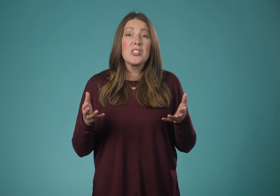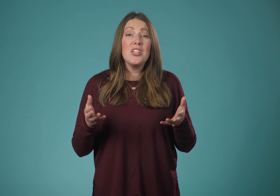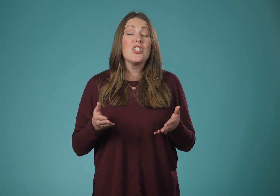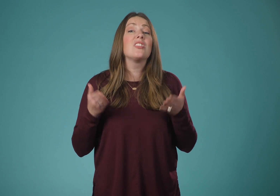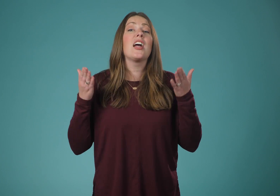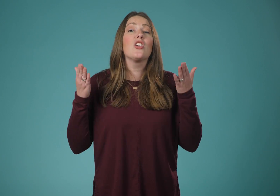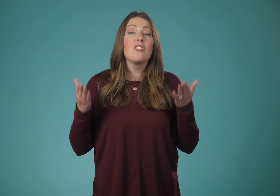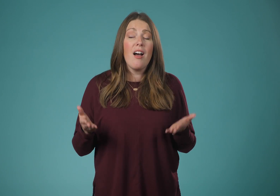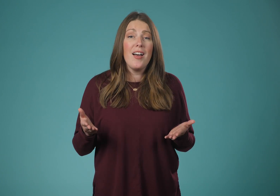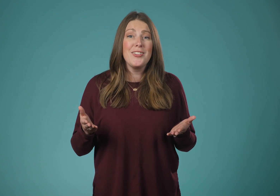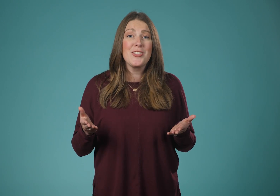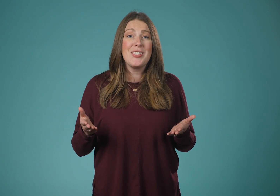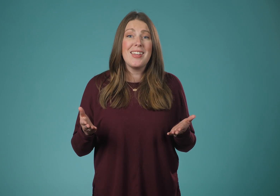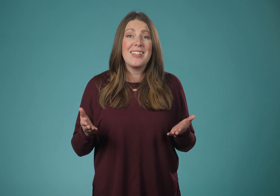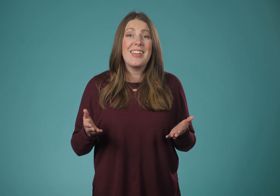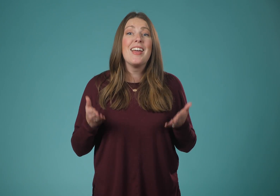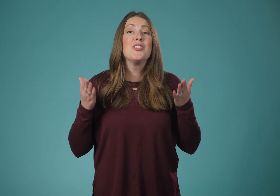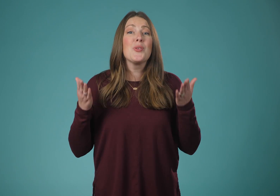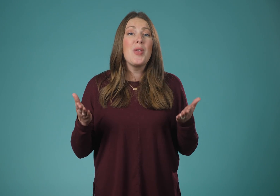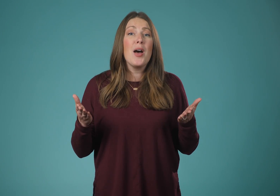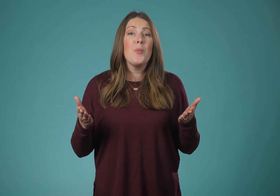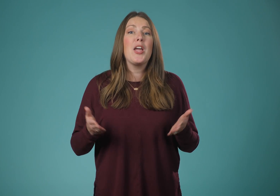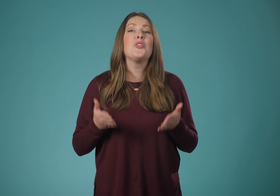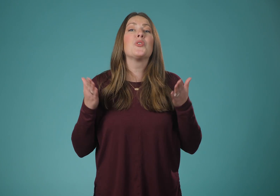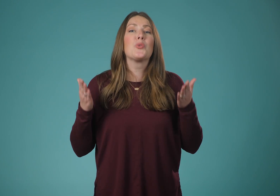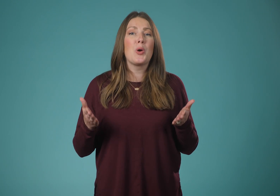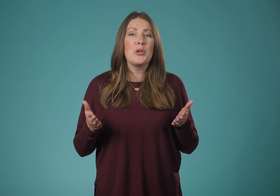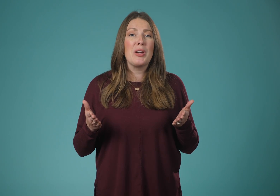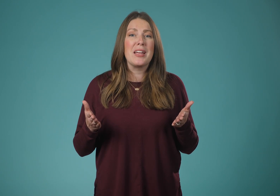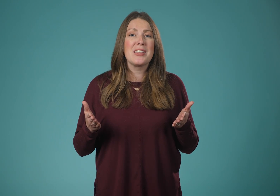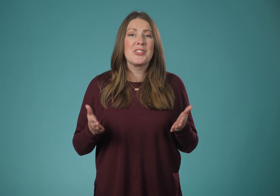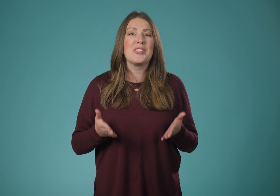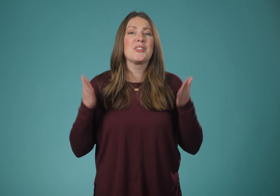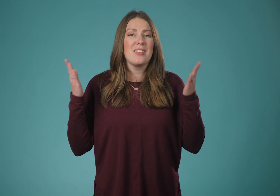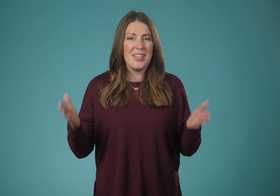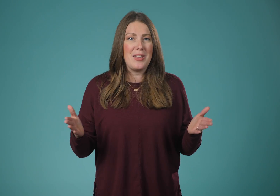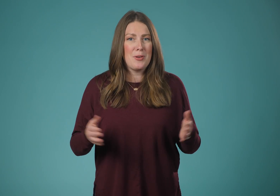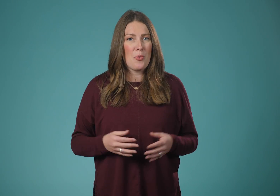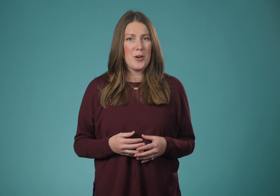conversation that you're not understanding so that way you can grow your ASL skills even more.